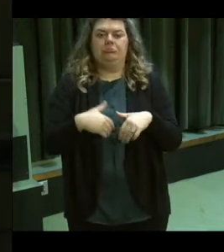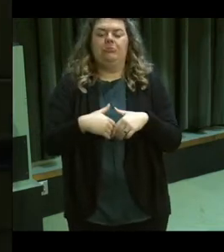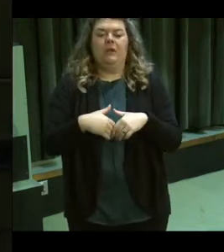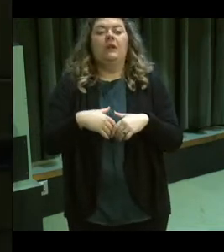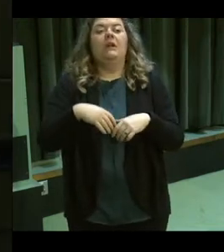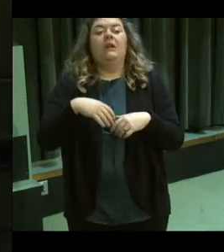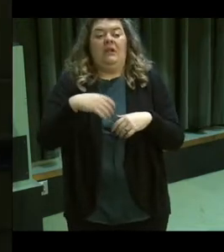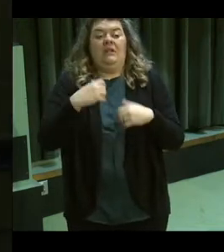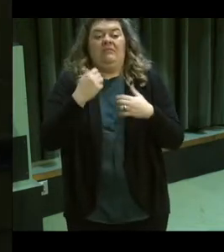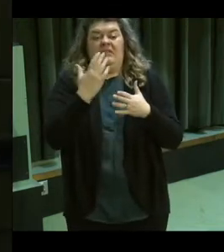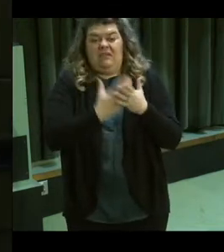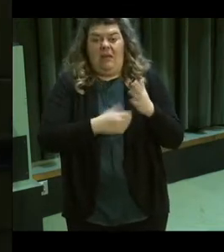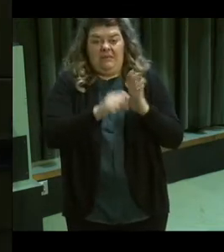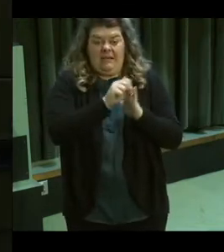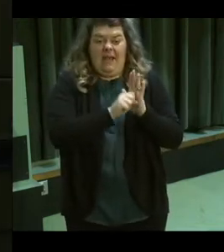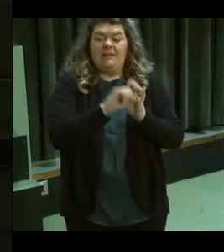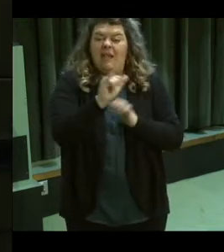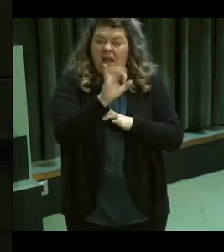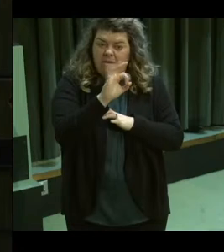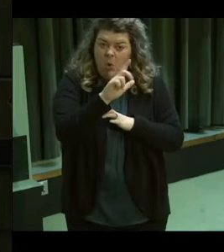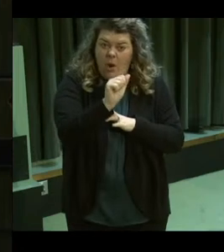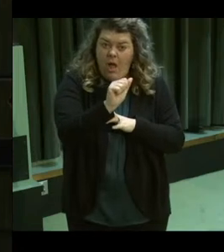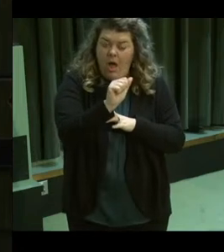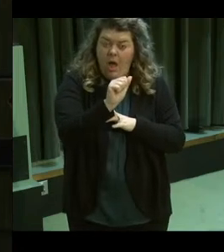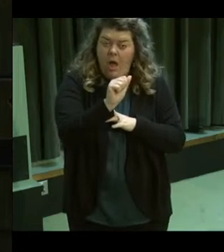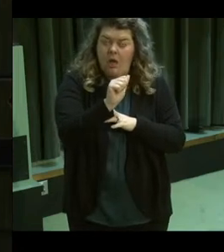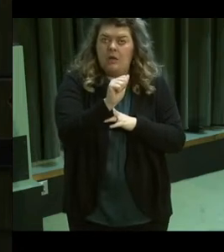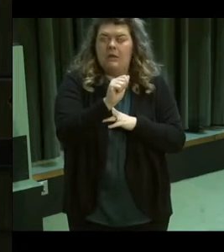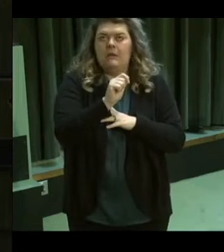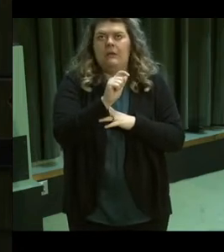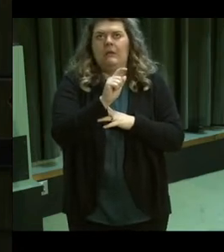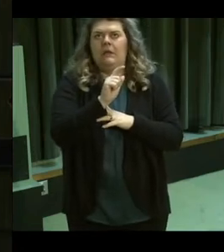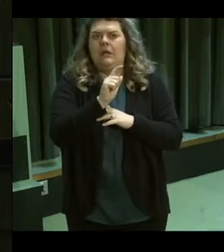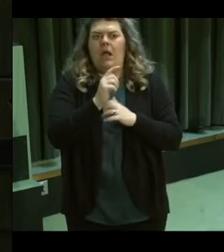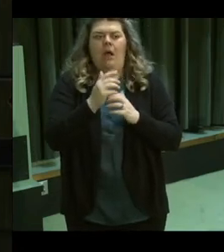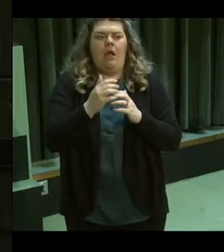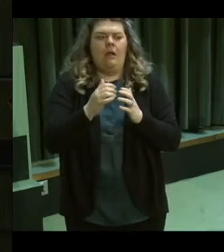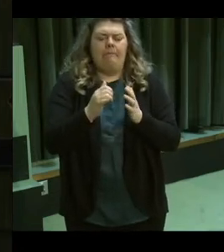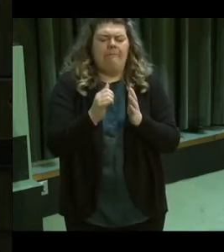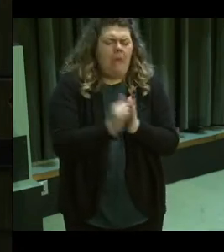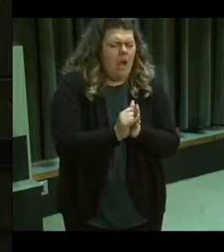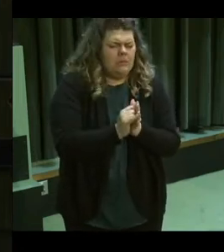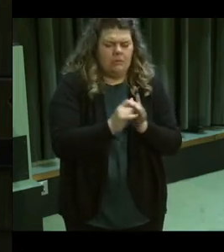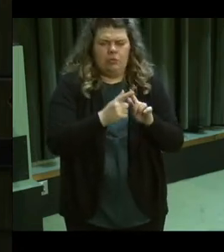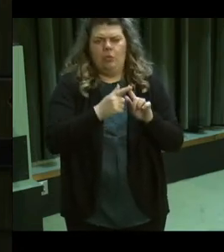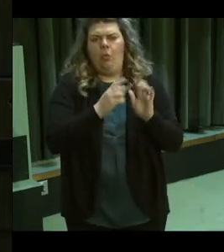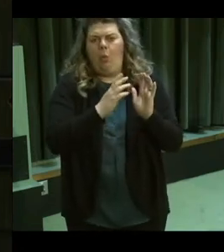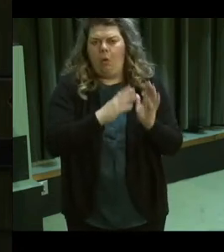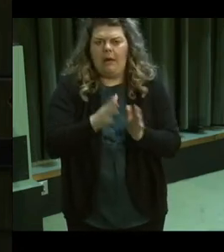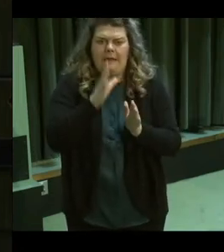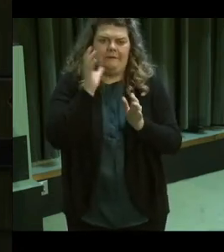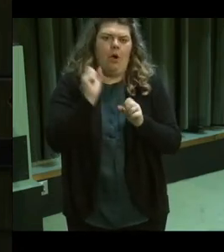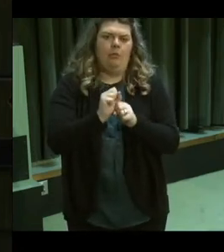in some of these states like